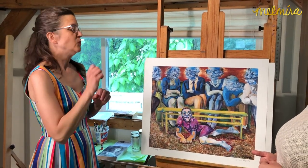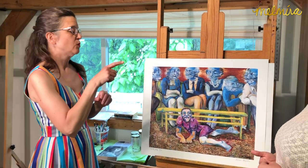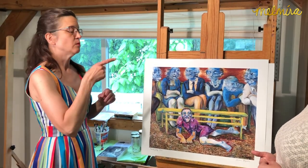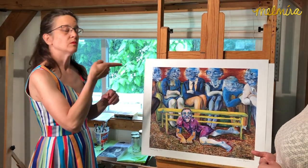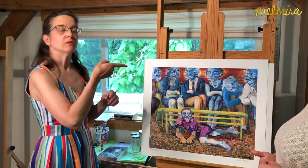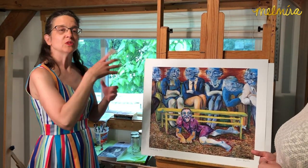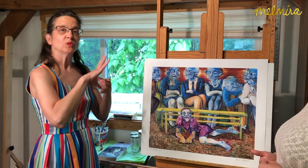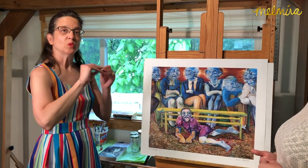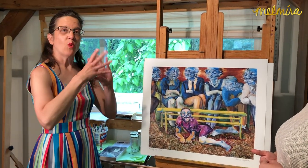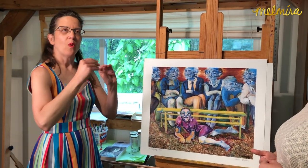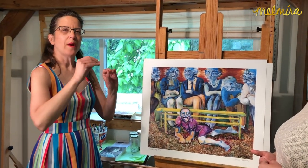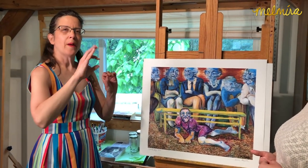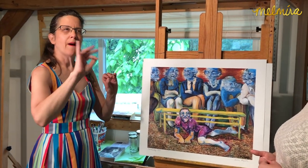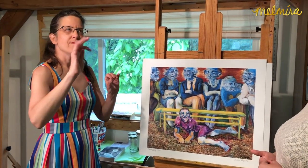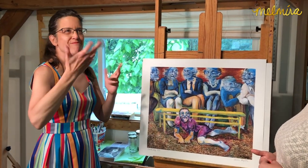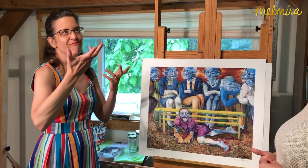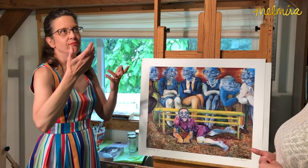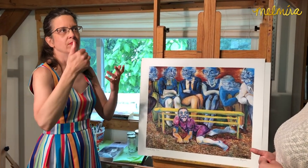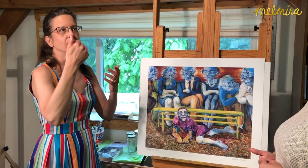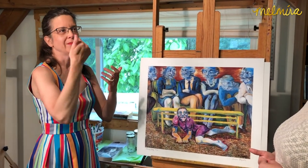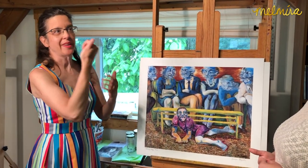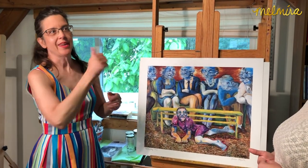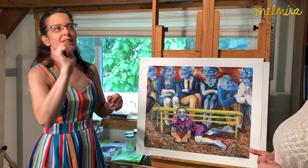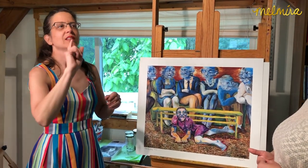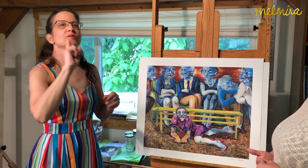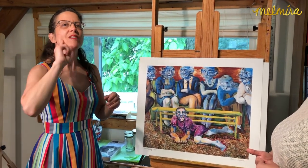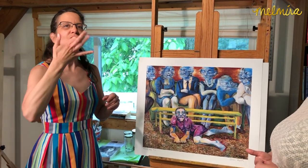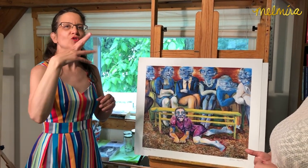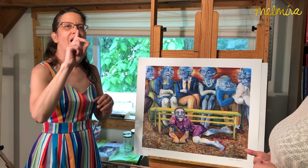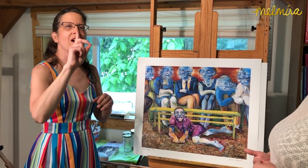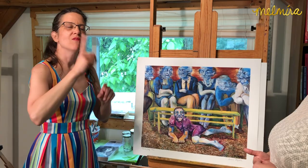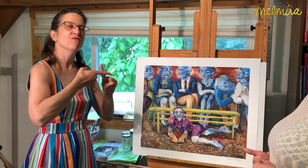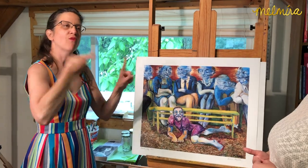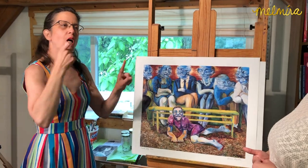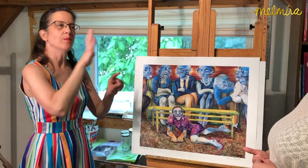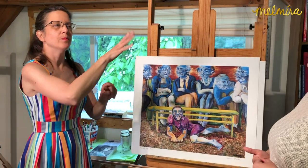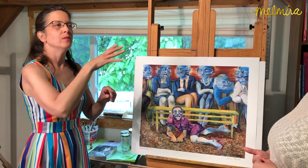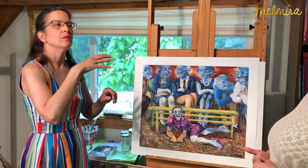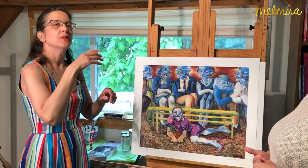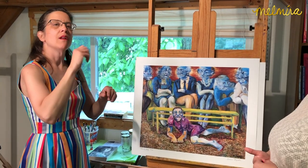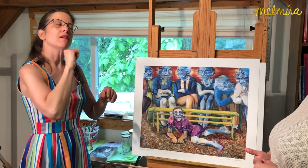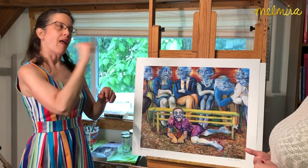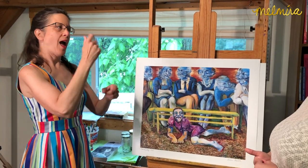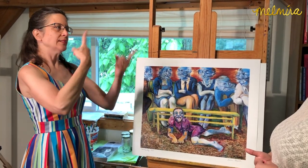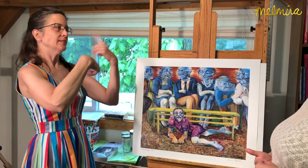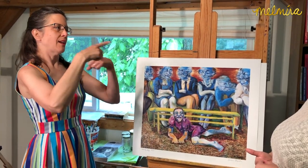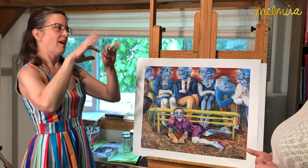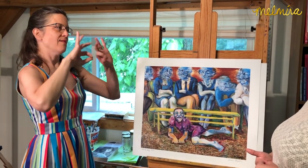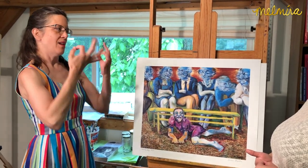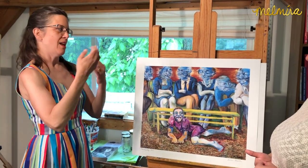So this is a story of any deaf child from non-signing family.